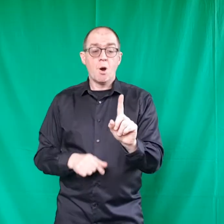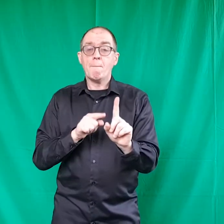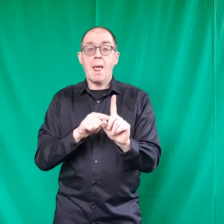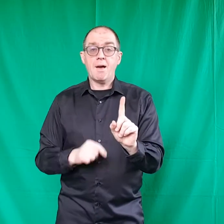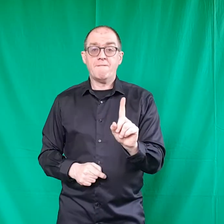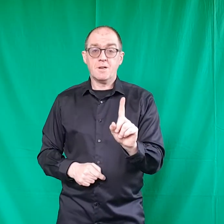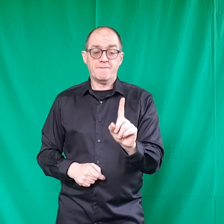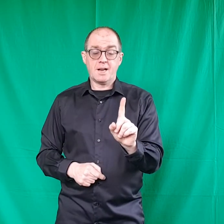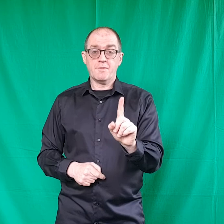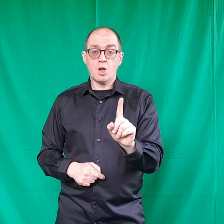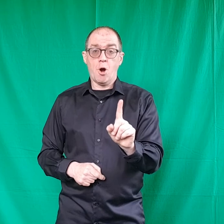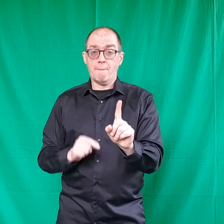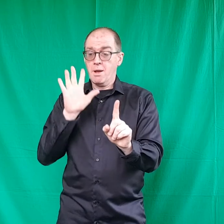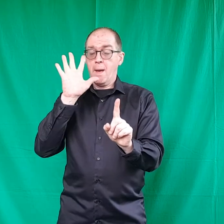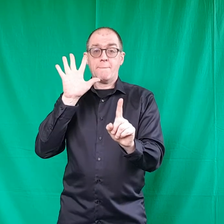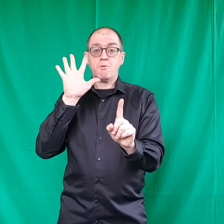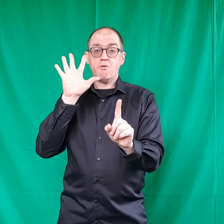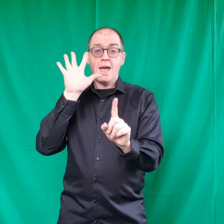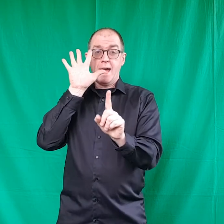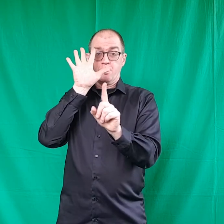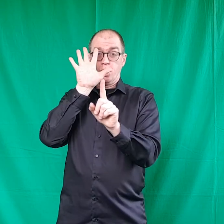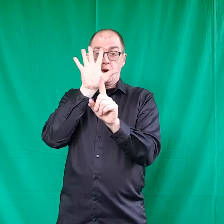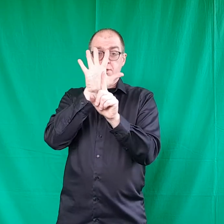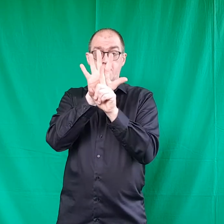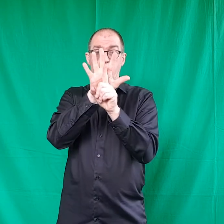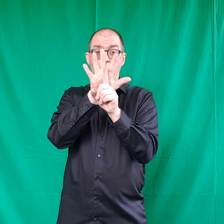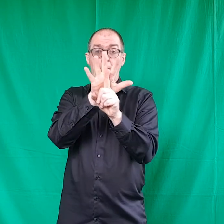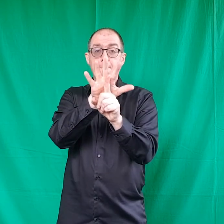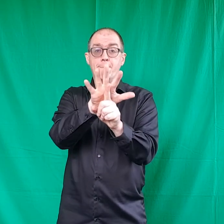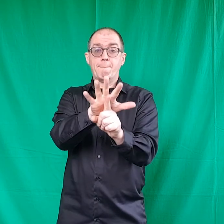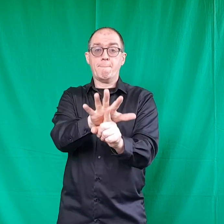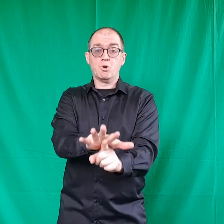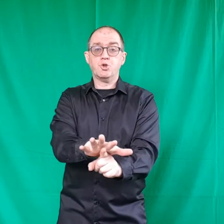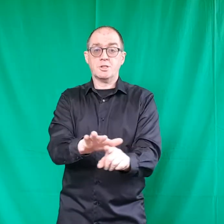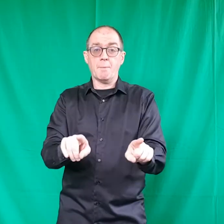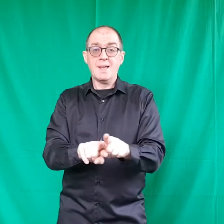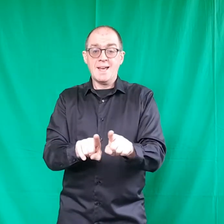So, my left first finger is up, and my right hand comes down, and it pushes them.